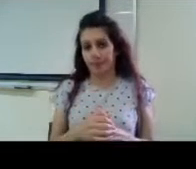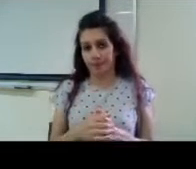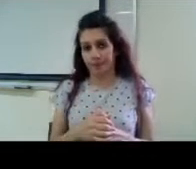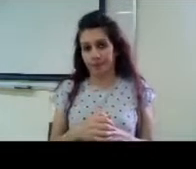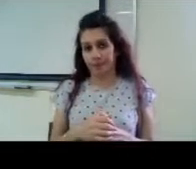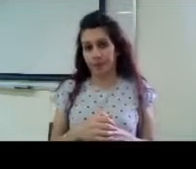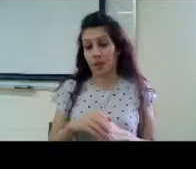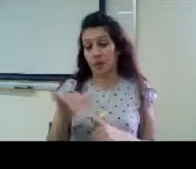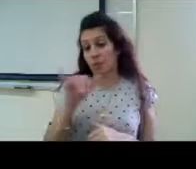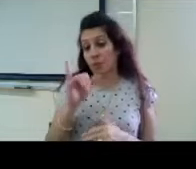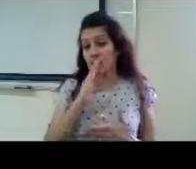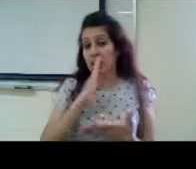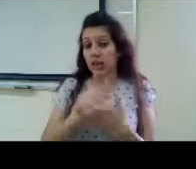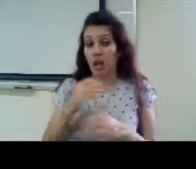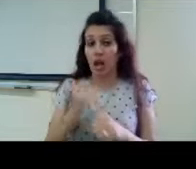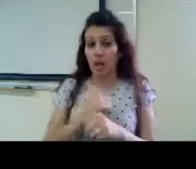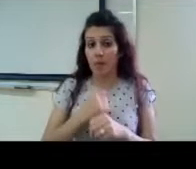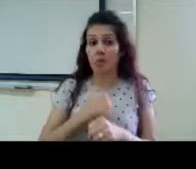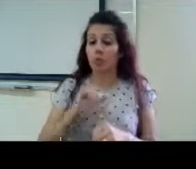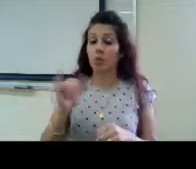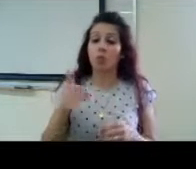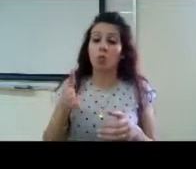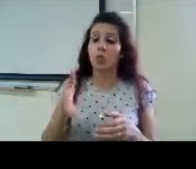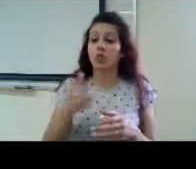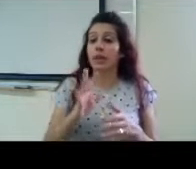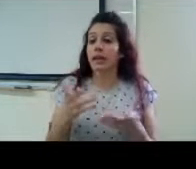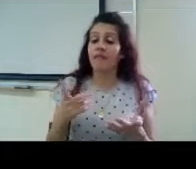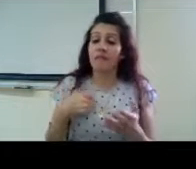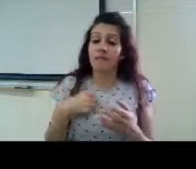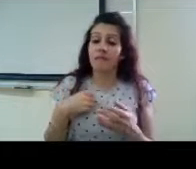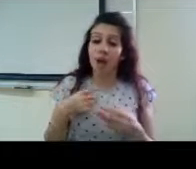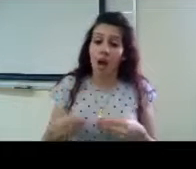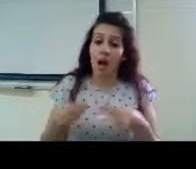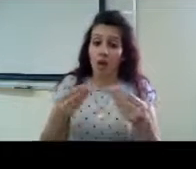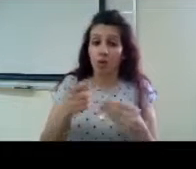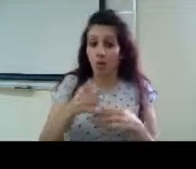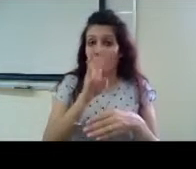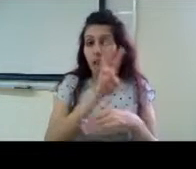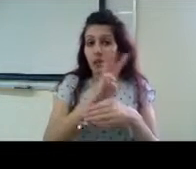we also have multimodal learning resources so caption audio and video